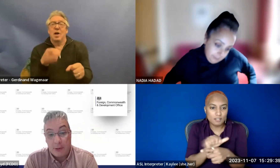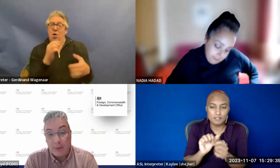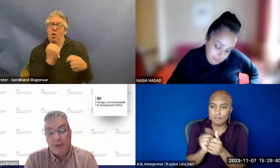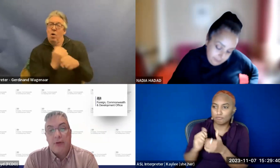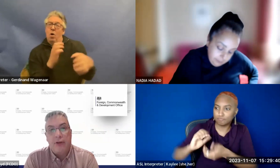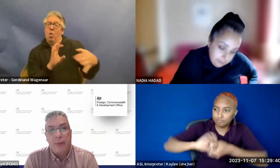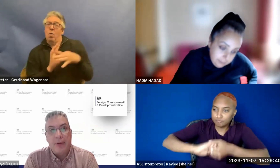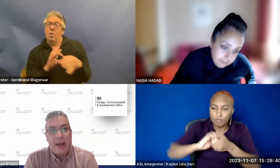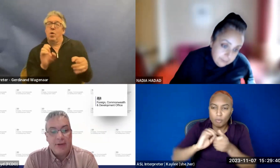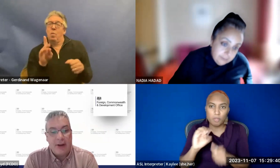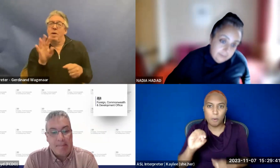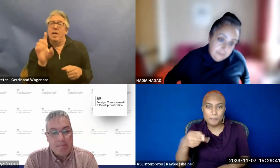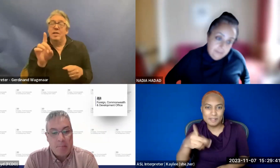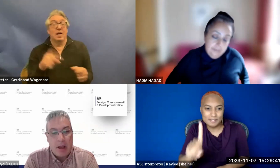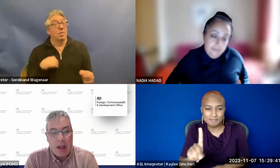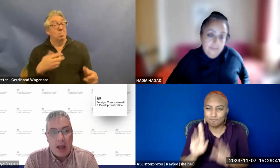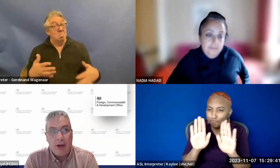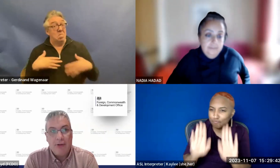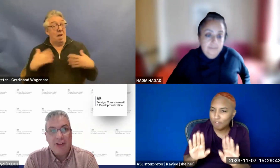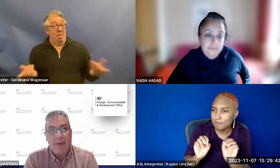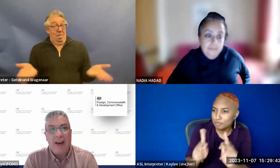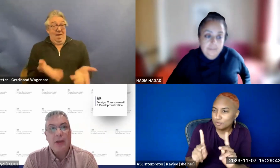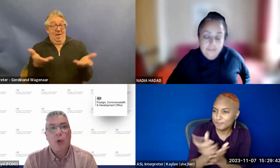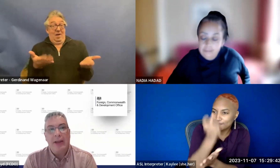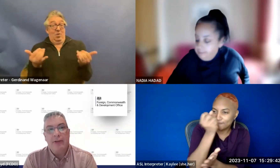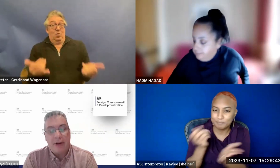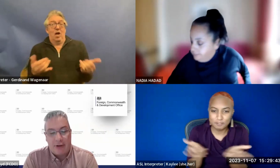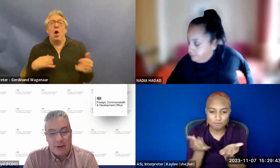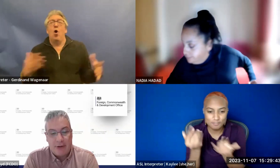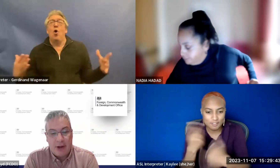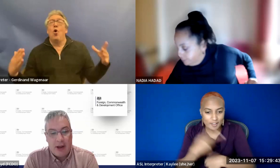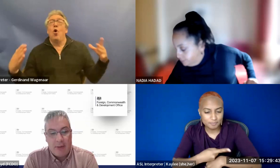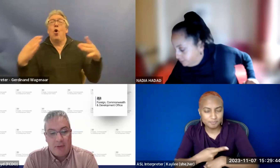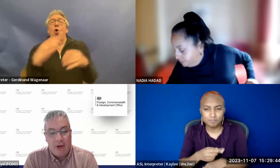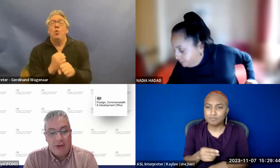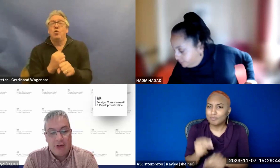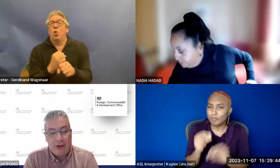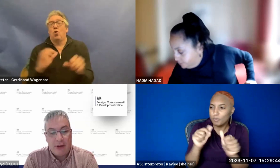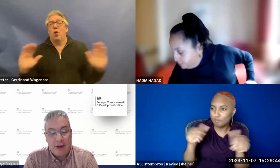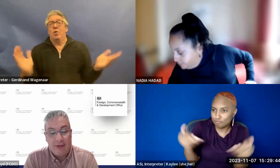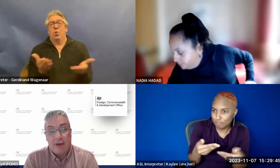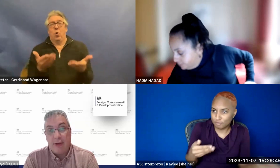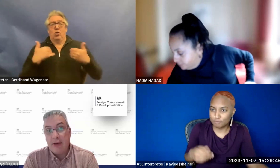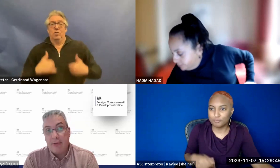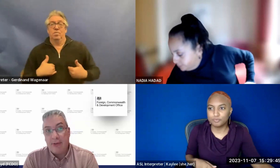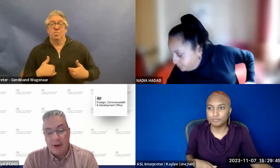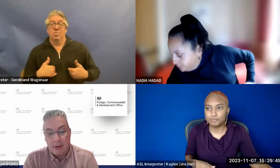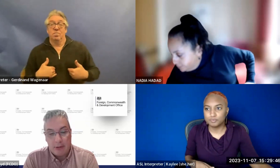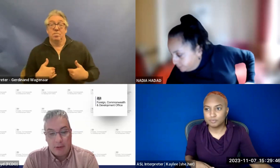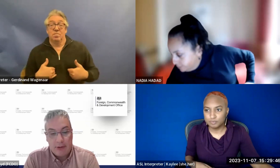It's a great opportunity to be here. I'll give a quick introduction.